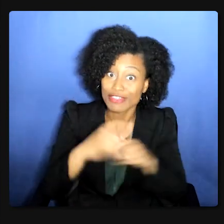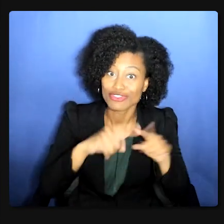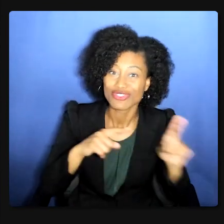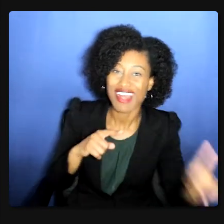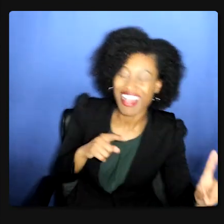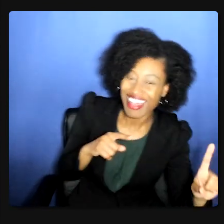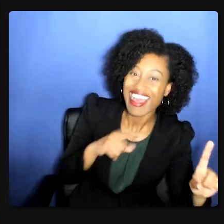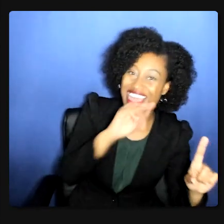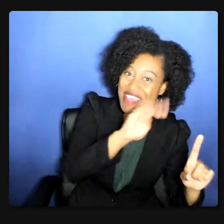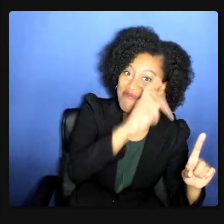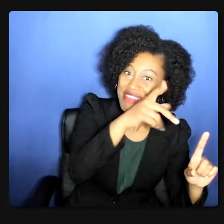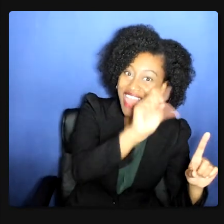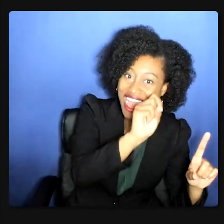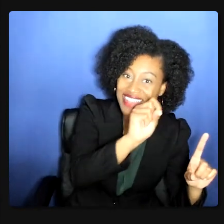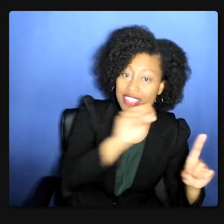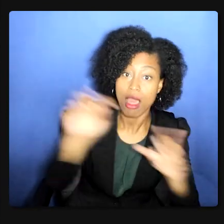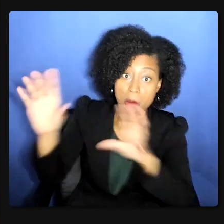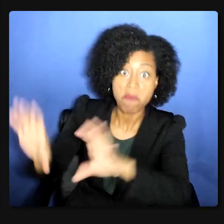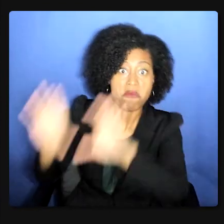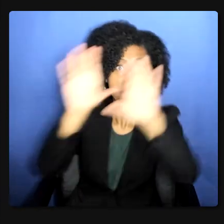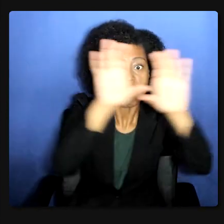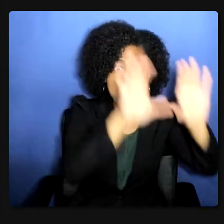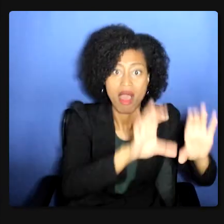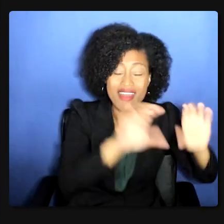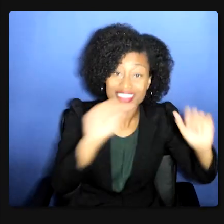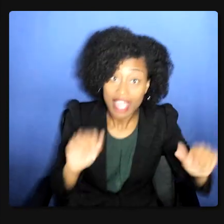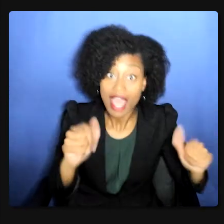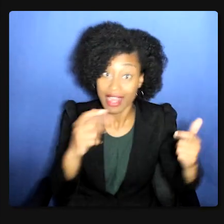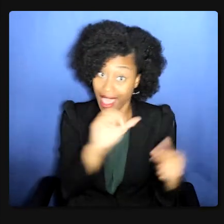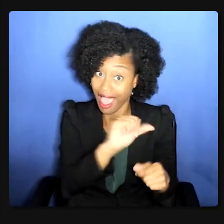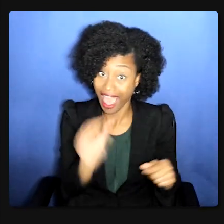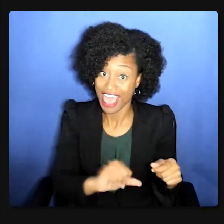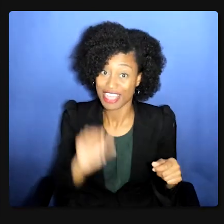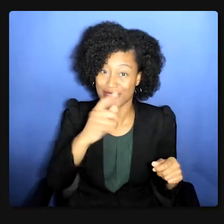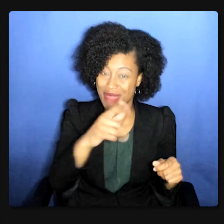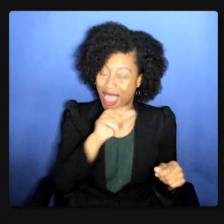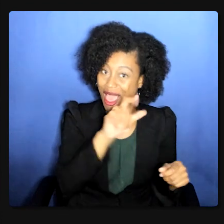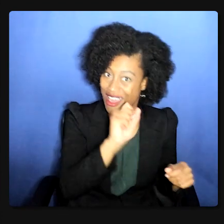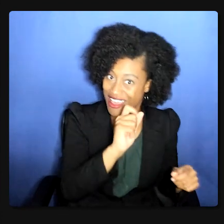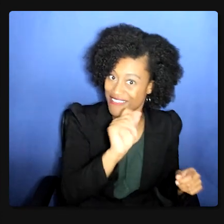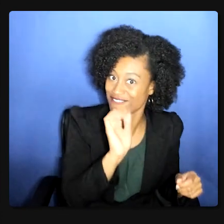and put it on... on MPS, right. So you can have Azure PlayFab manage it for you.